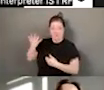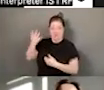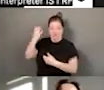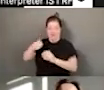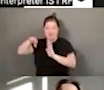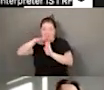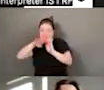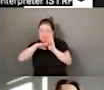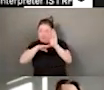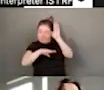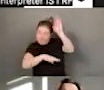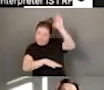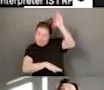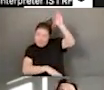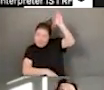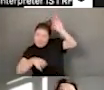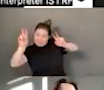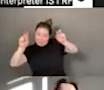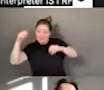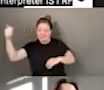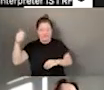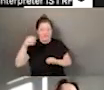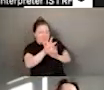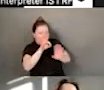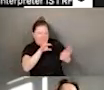But I'm sure it's always the most important things that you need to know.